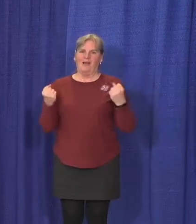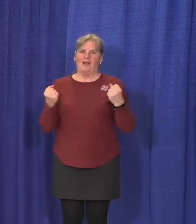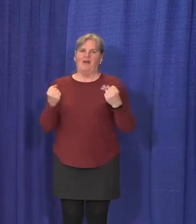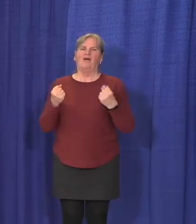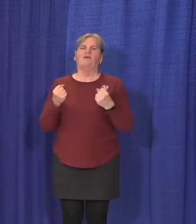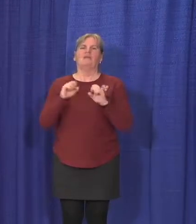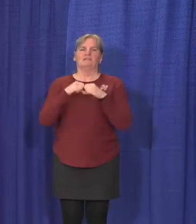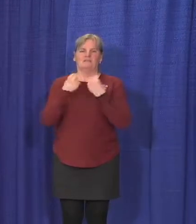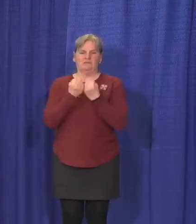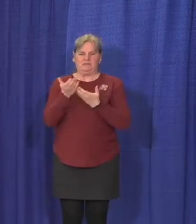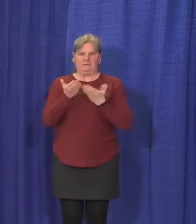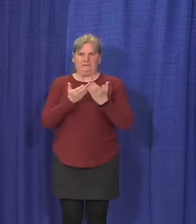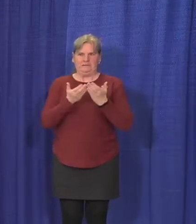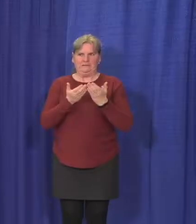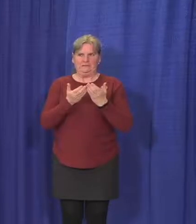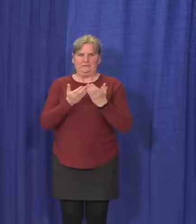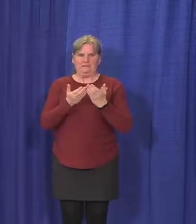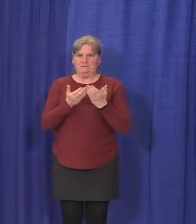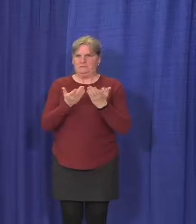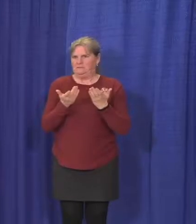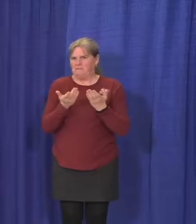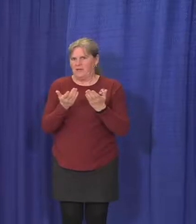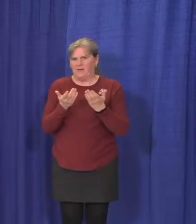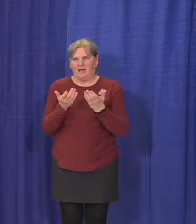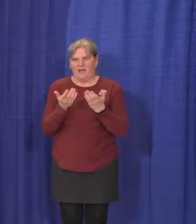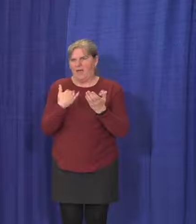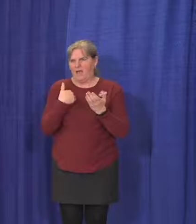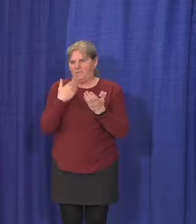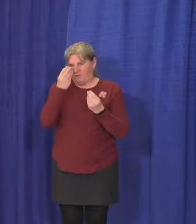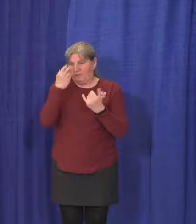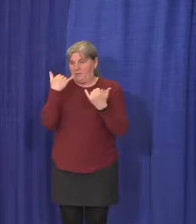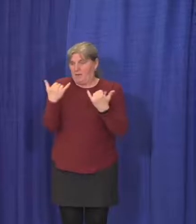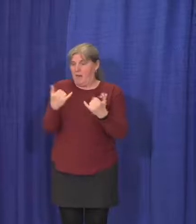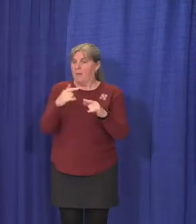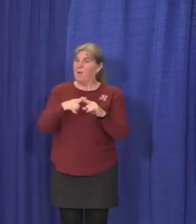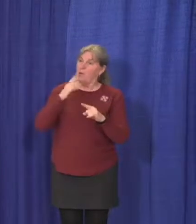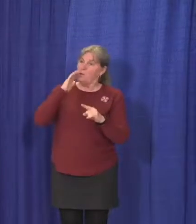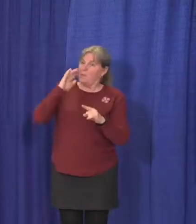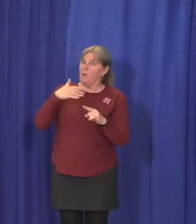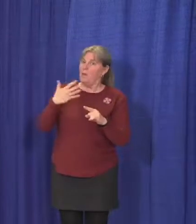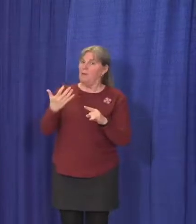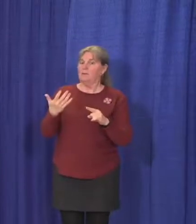Being new to the role I can't tell you some of the answers because I don't have that info